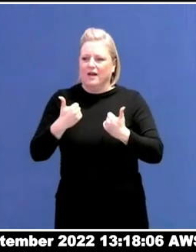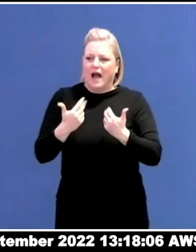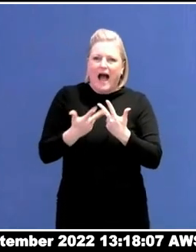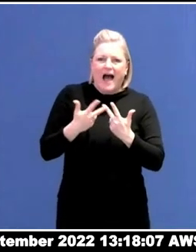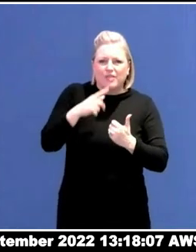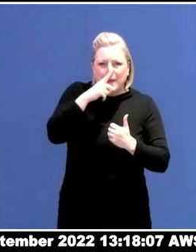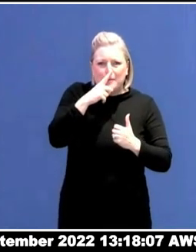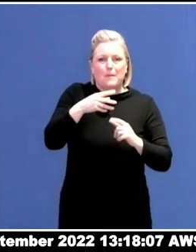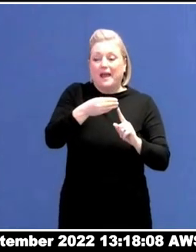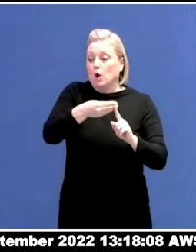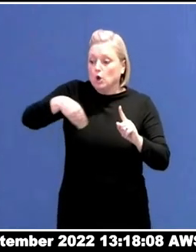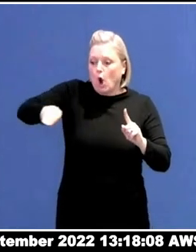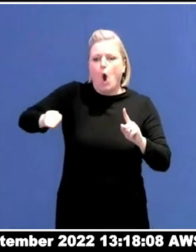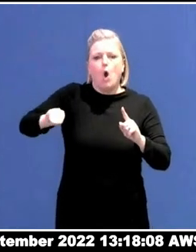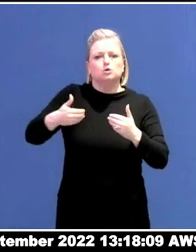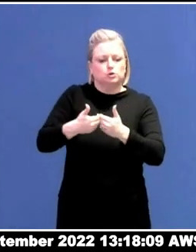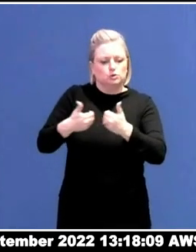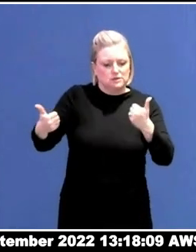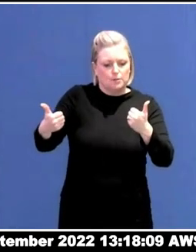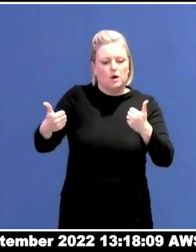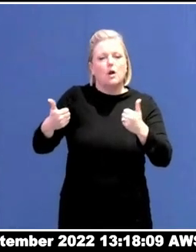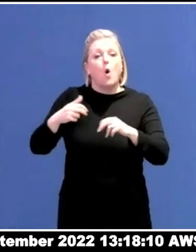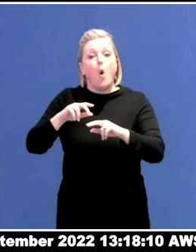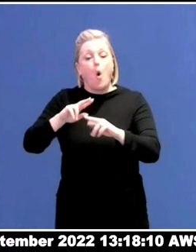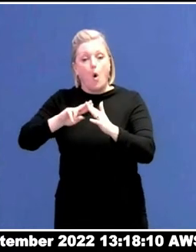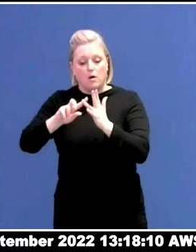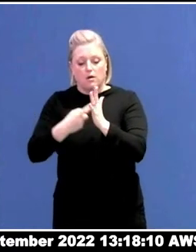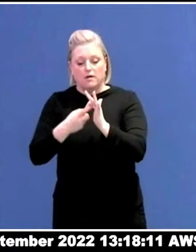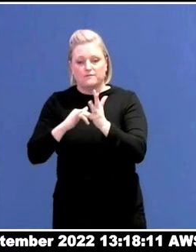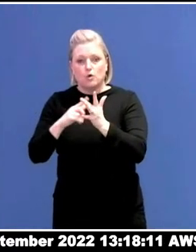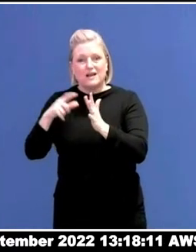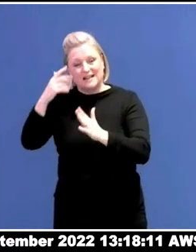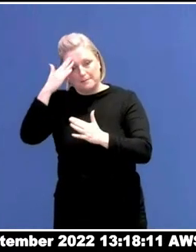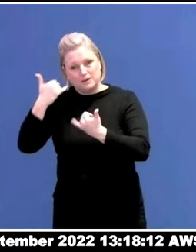other types of institutions like forensic mental health hospitals, you know, or